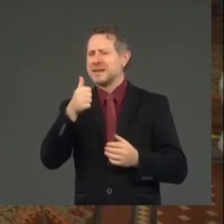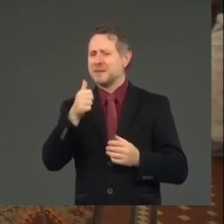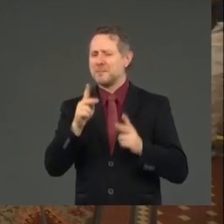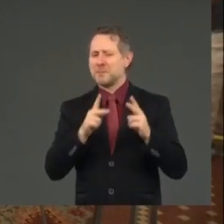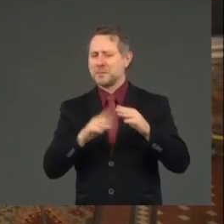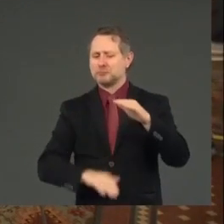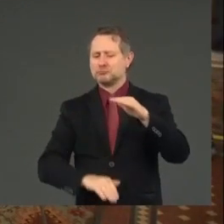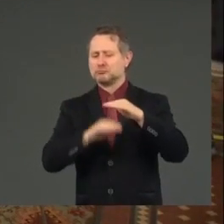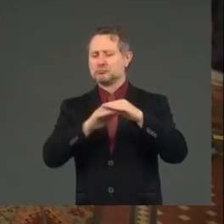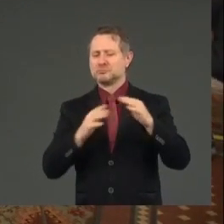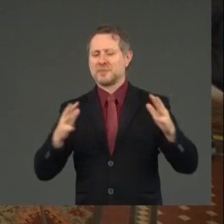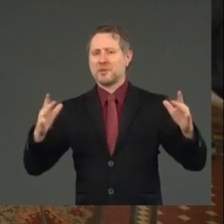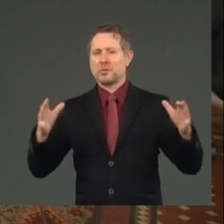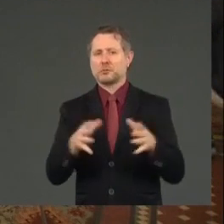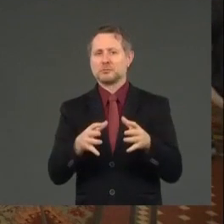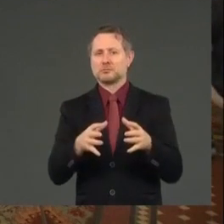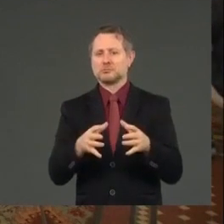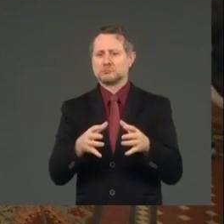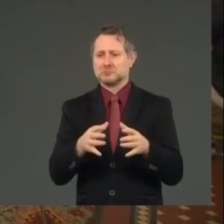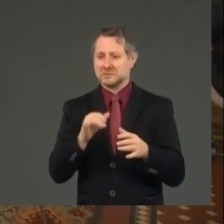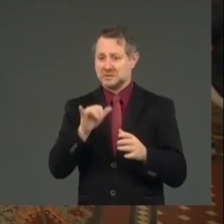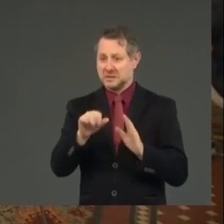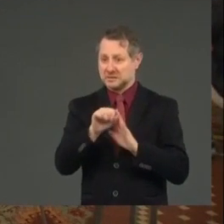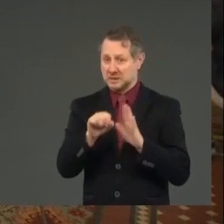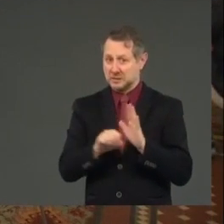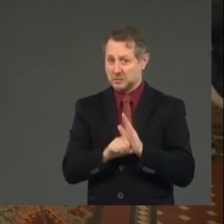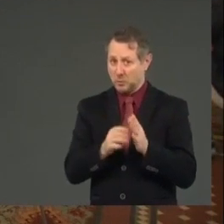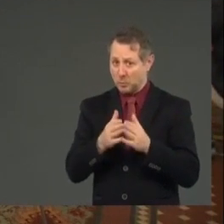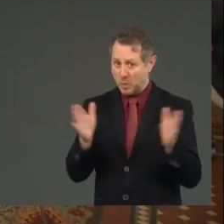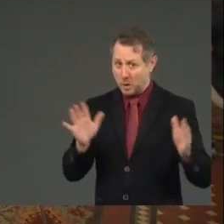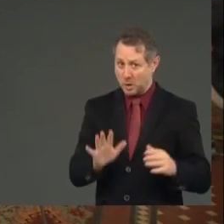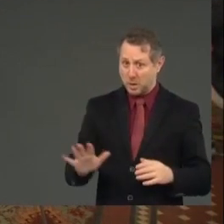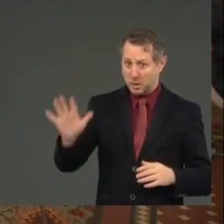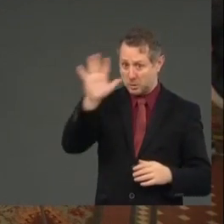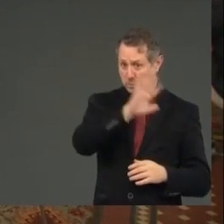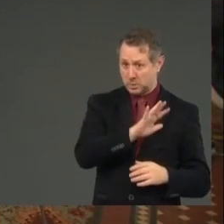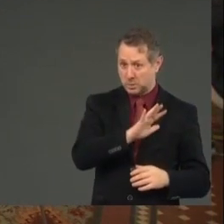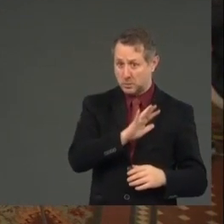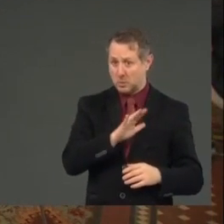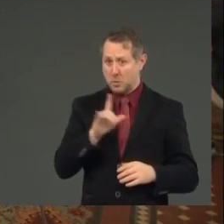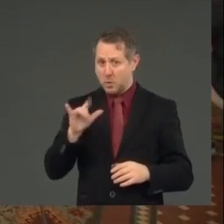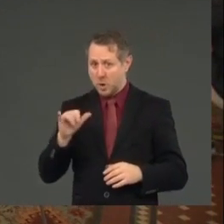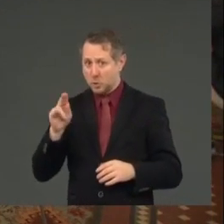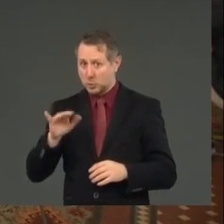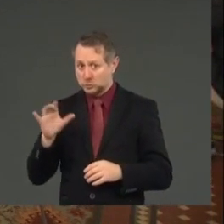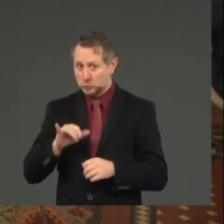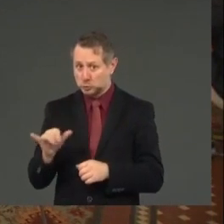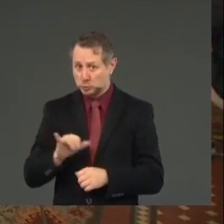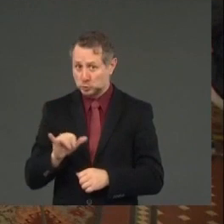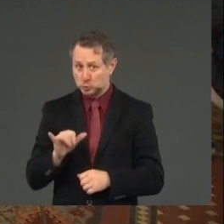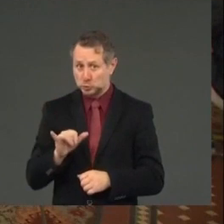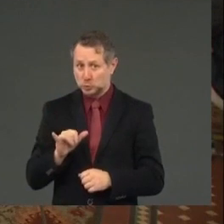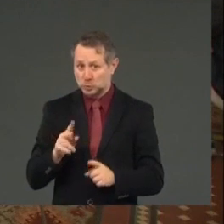NUMBER OF CONGREGATE